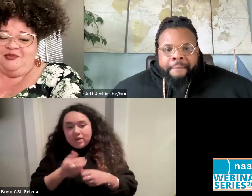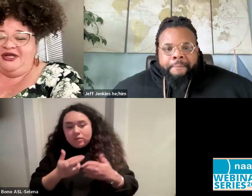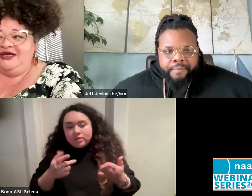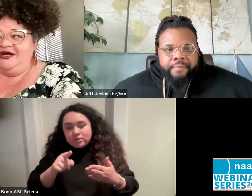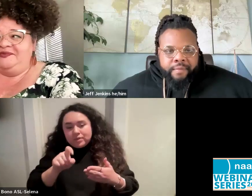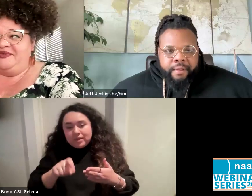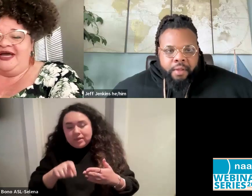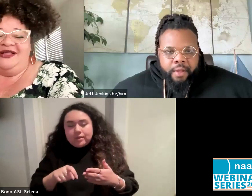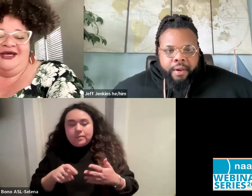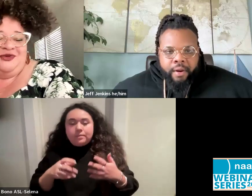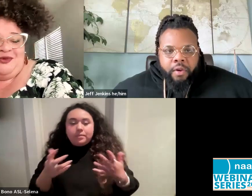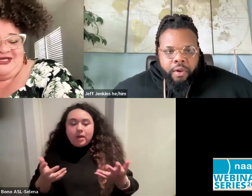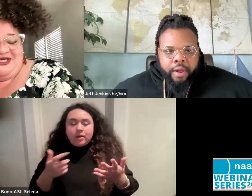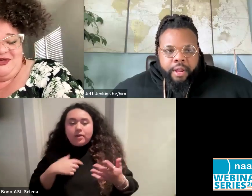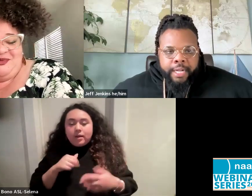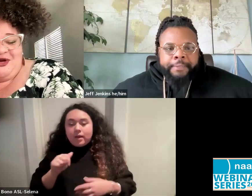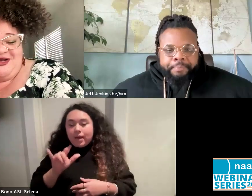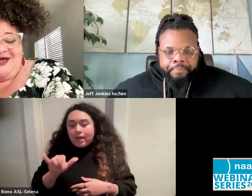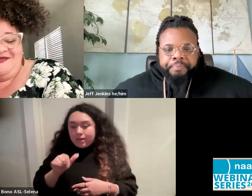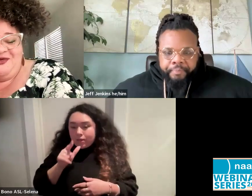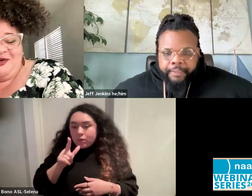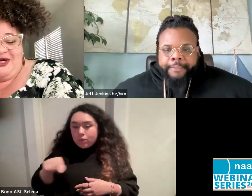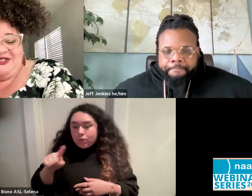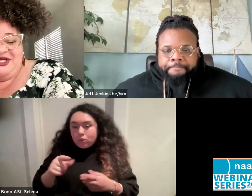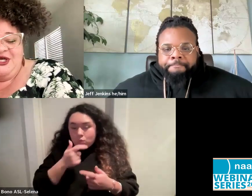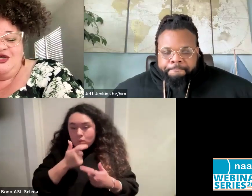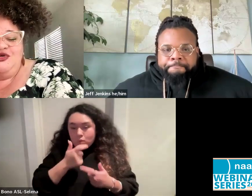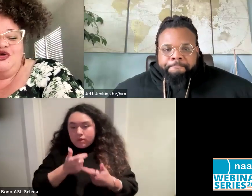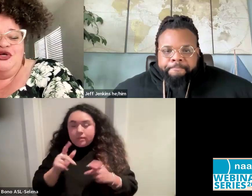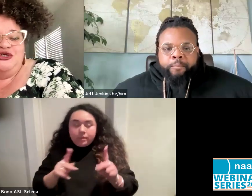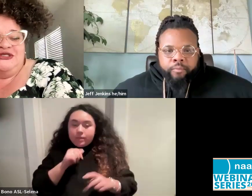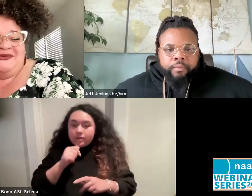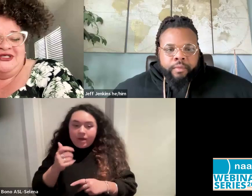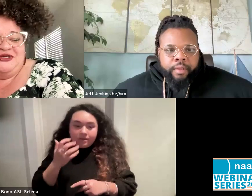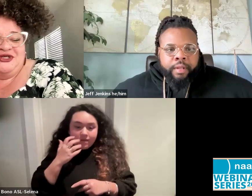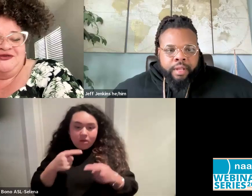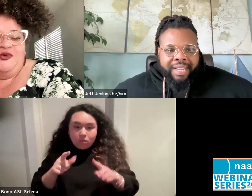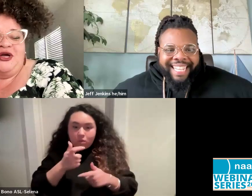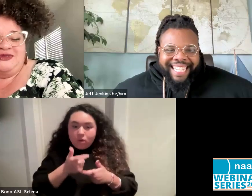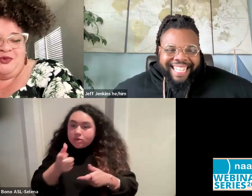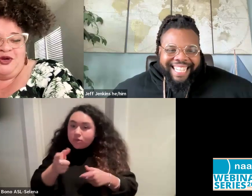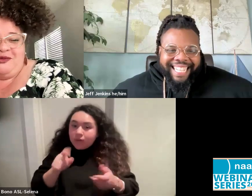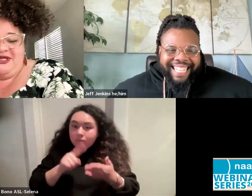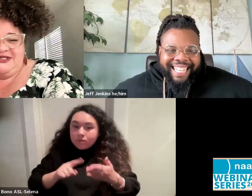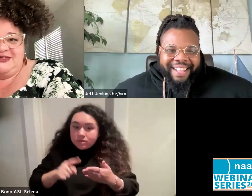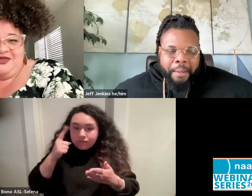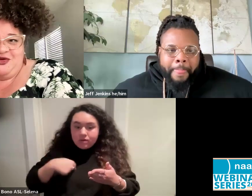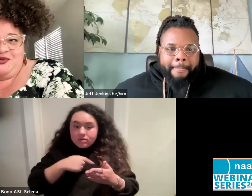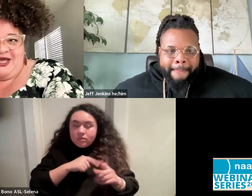But allies who are watching, people who are not fat, who are watching, you know, you could do some of this research for us. Well, we're going places with you, right?